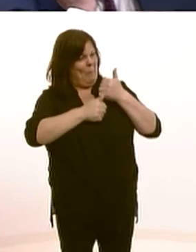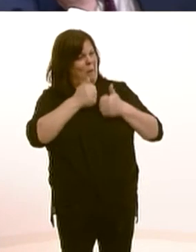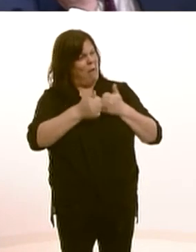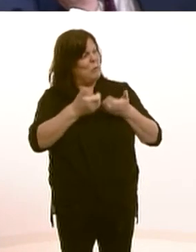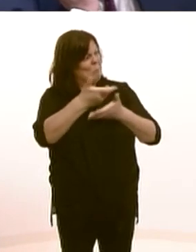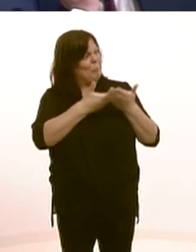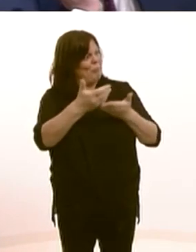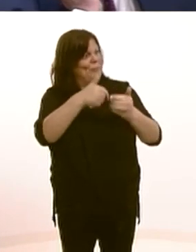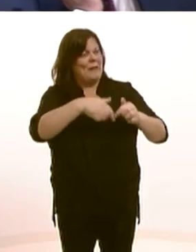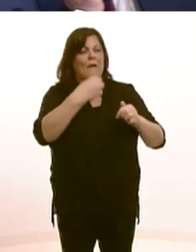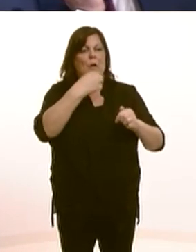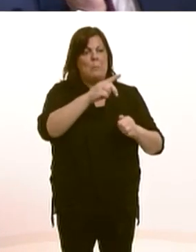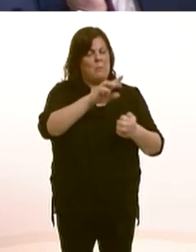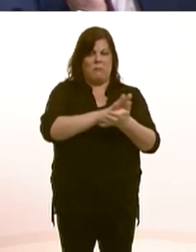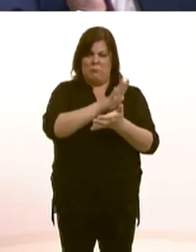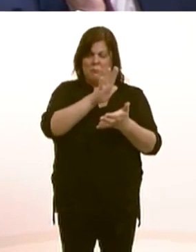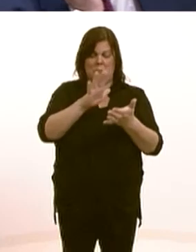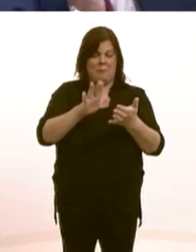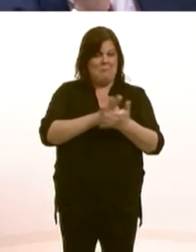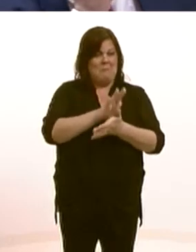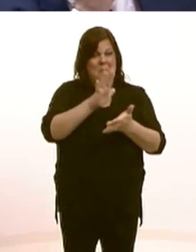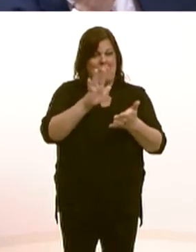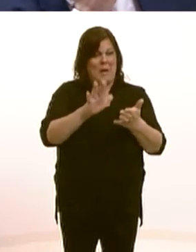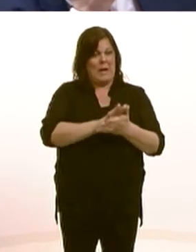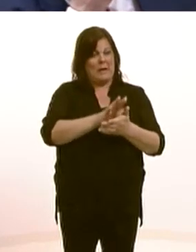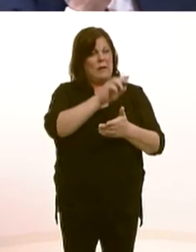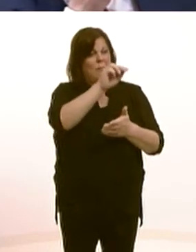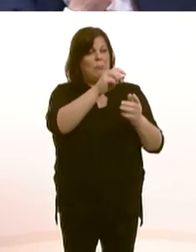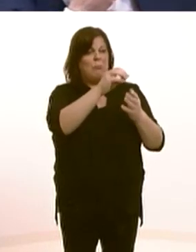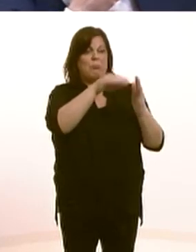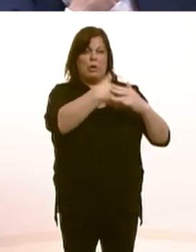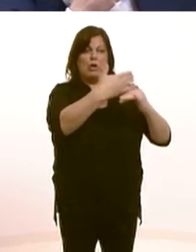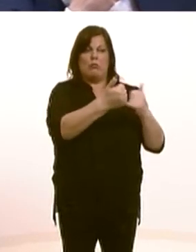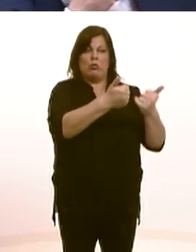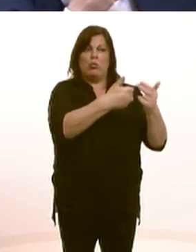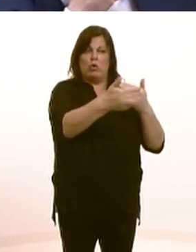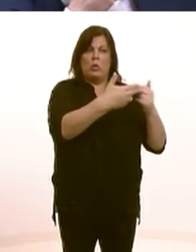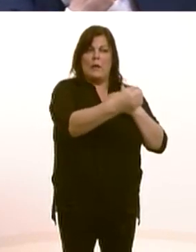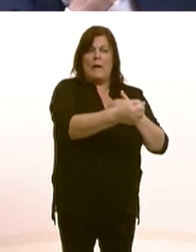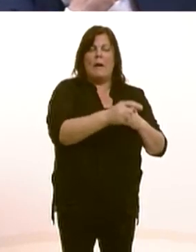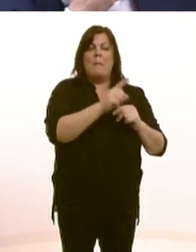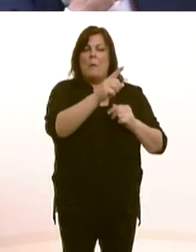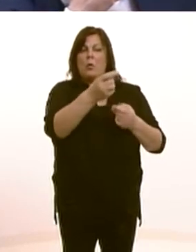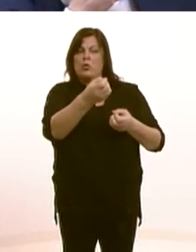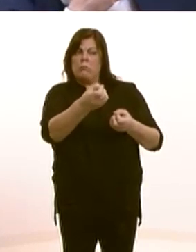what she heard earlier on today. The point she makes is an important one.